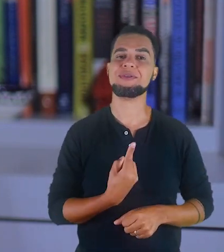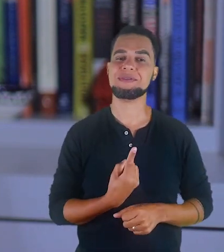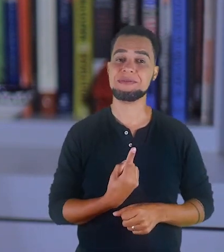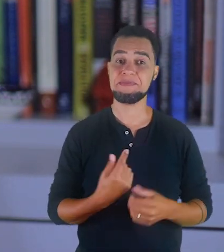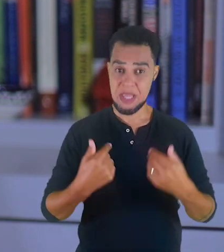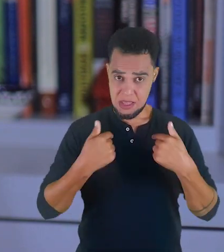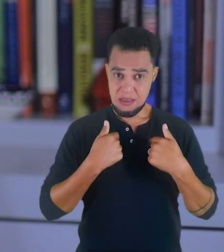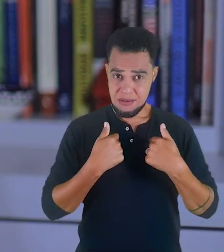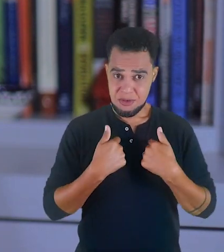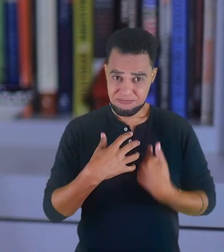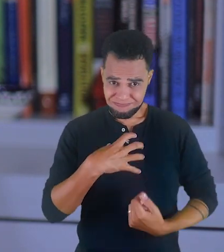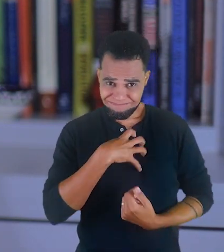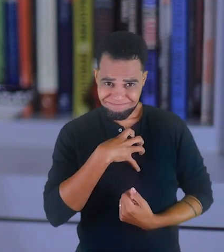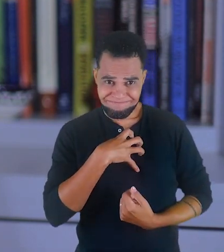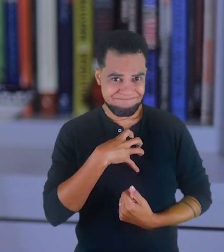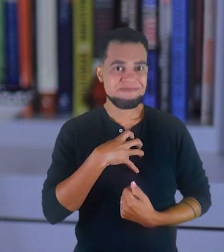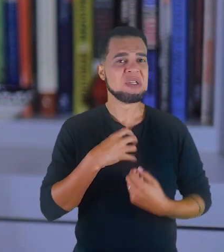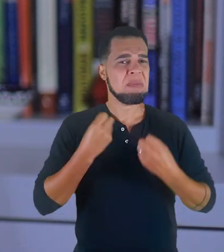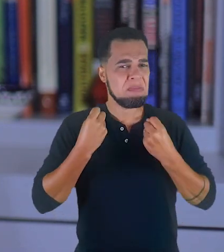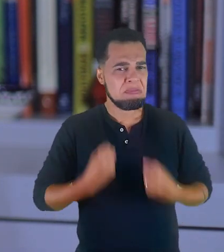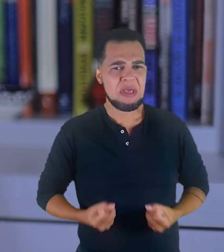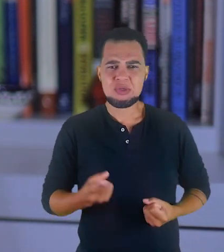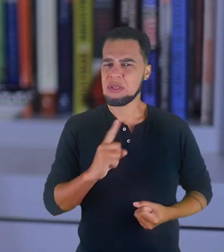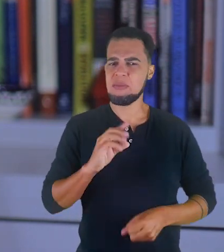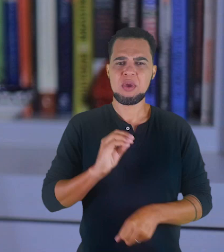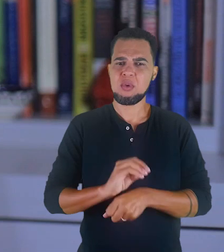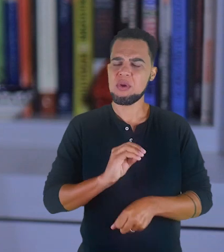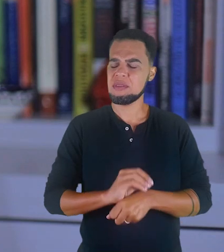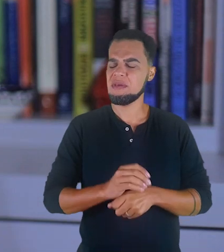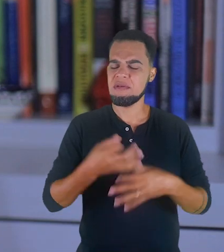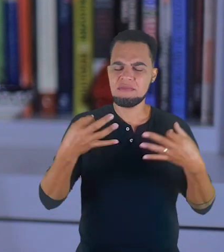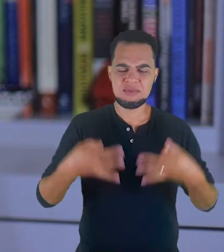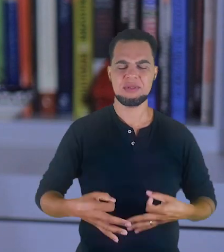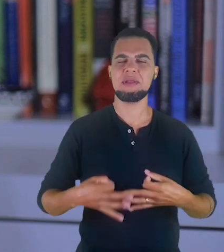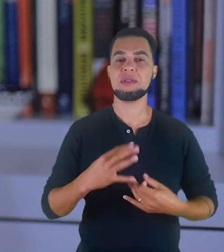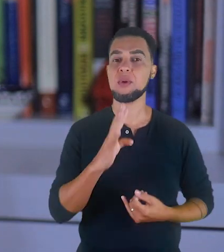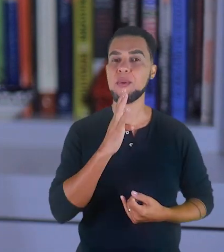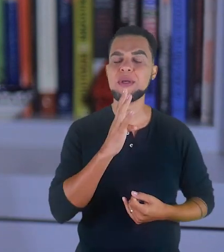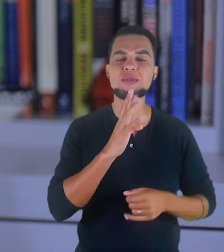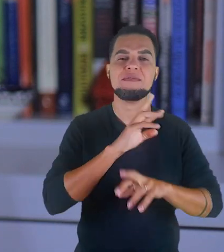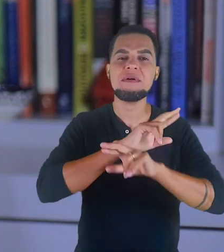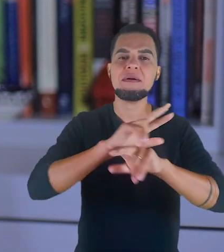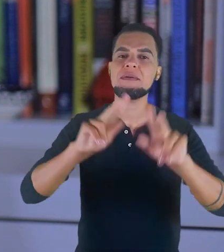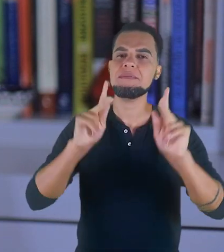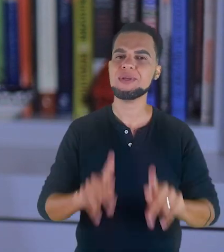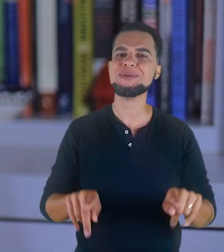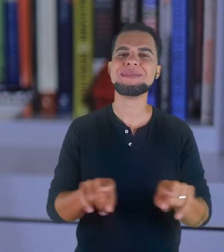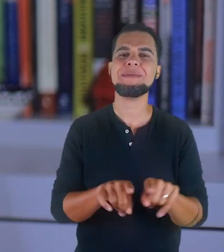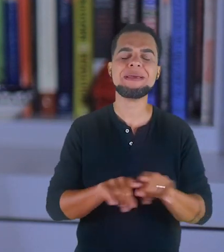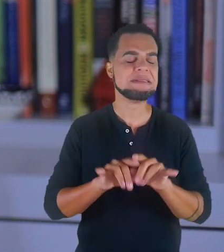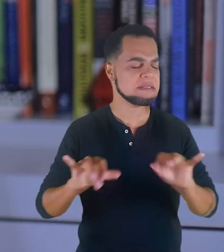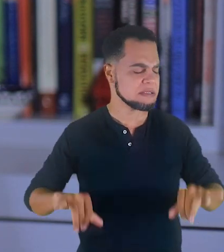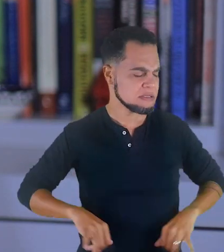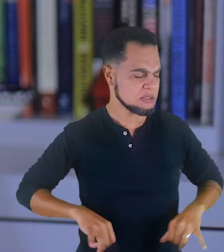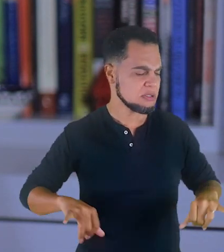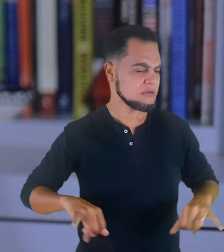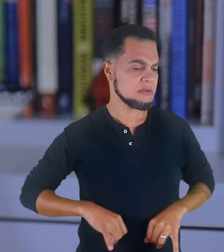I felt the weight of not taking care of myself properly in recent years. I know several other people who also went through this